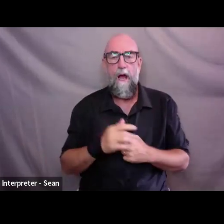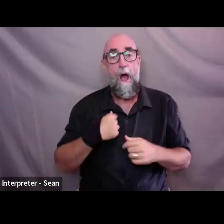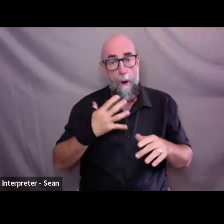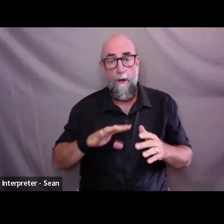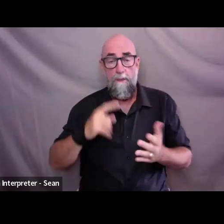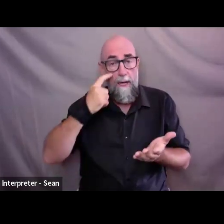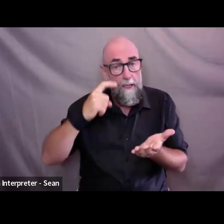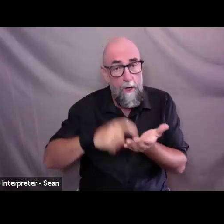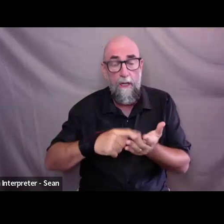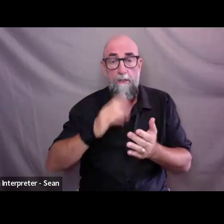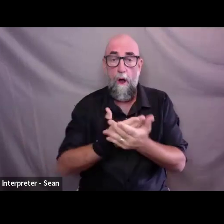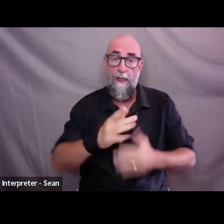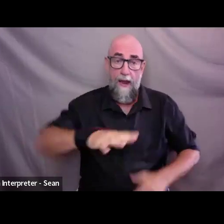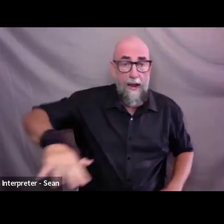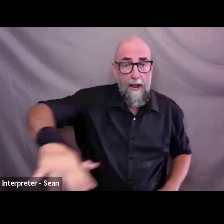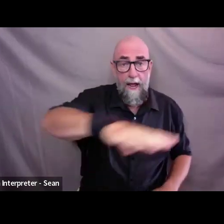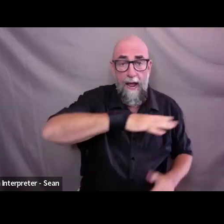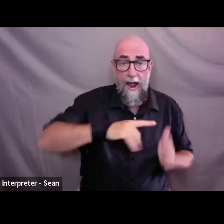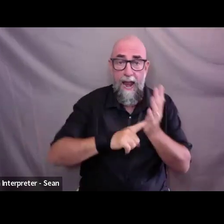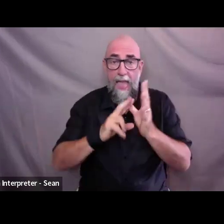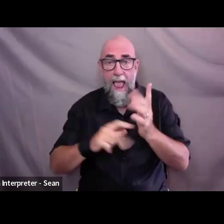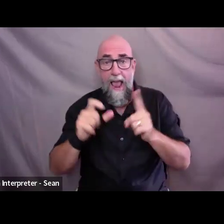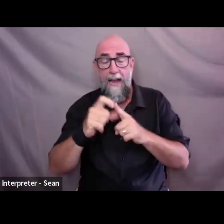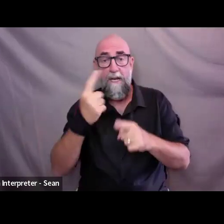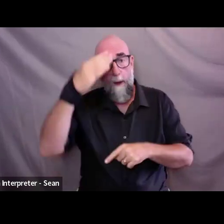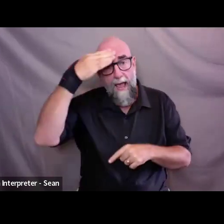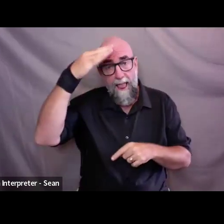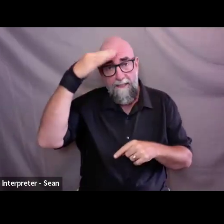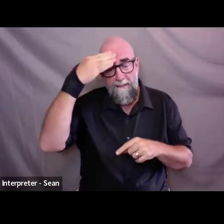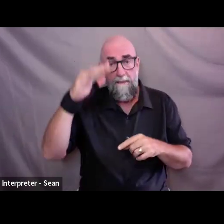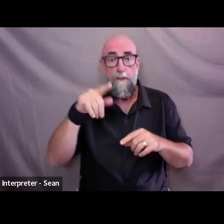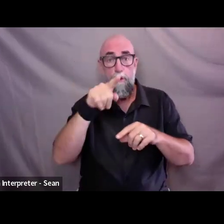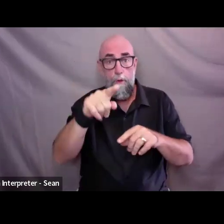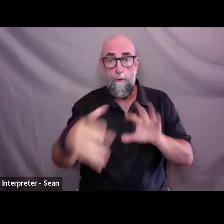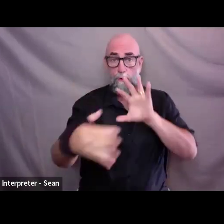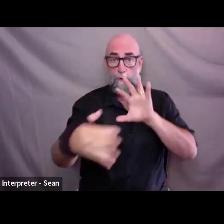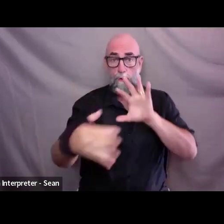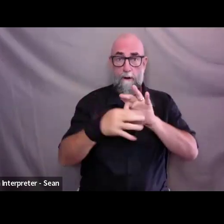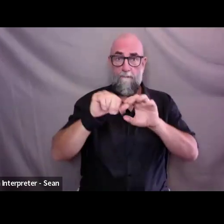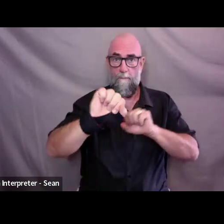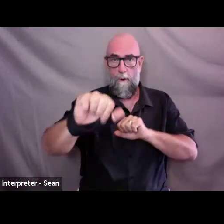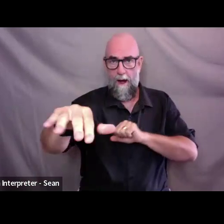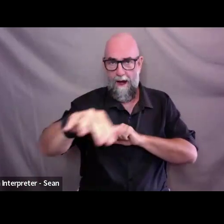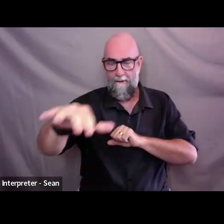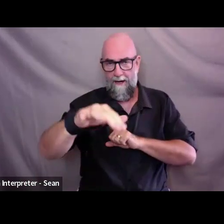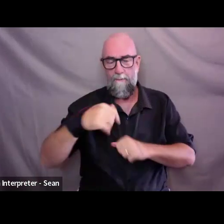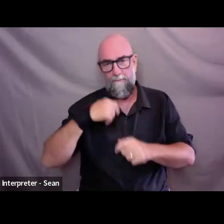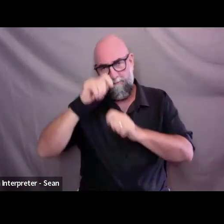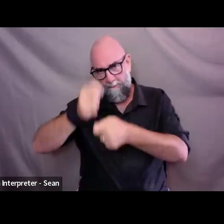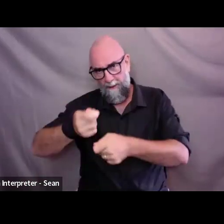people watching the video today. I also want to acknowledge the Catalans and Elders of the lands from which you are joining us today.